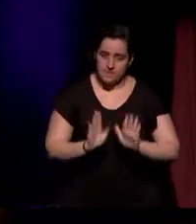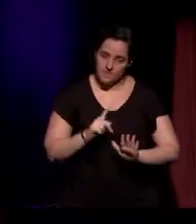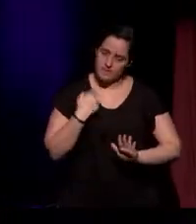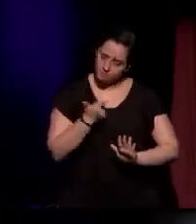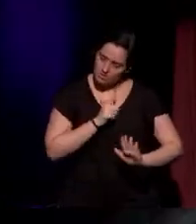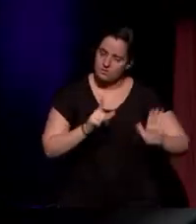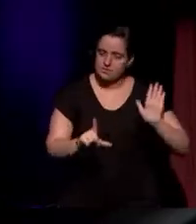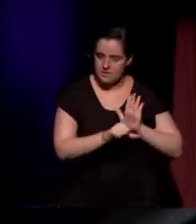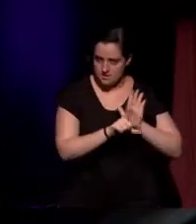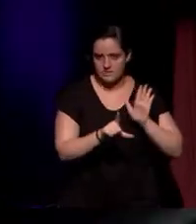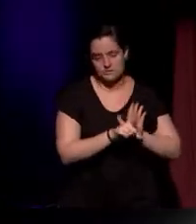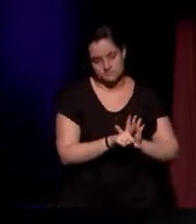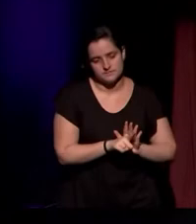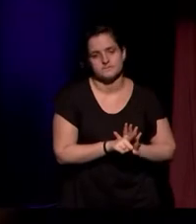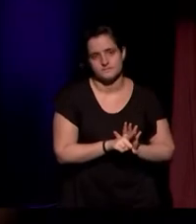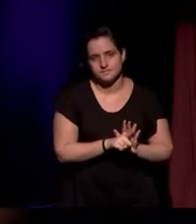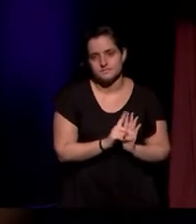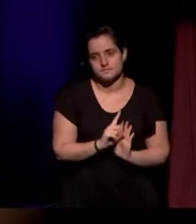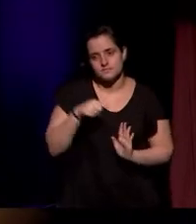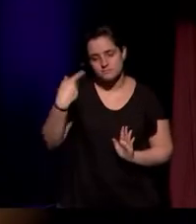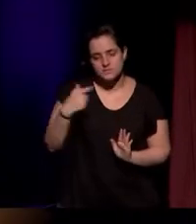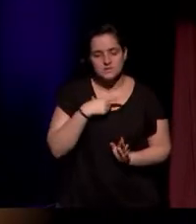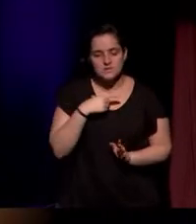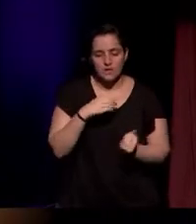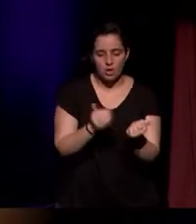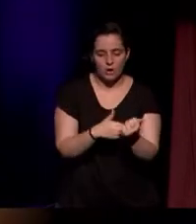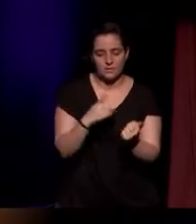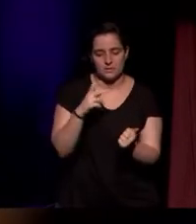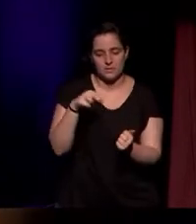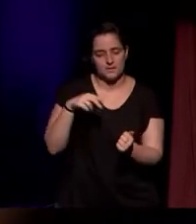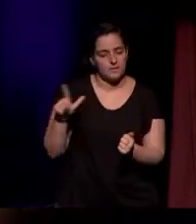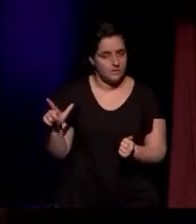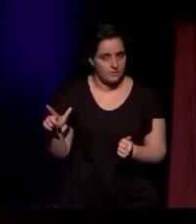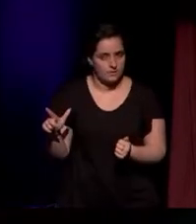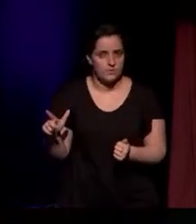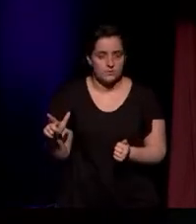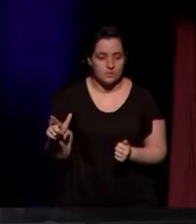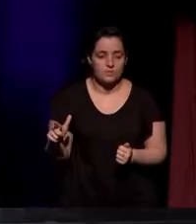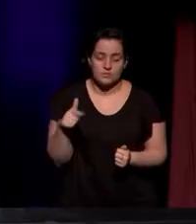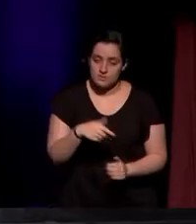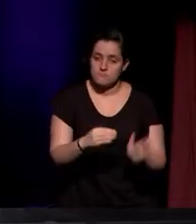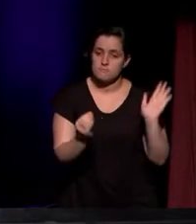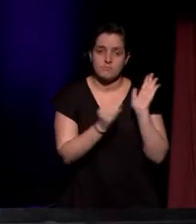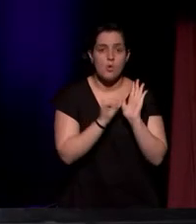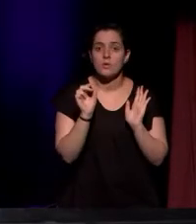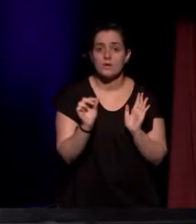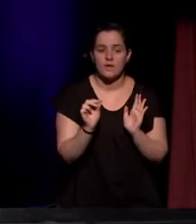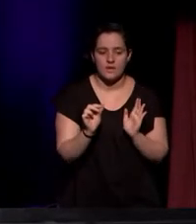then we’ve the Penal Code, in which abortion has been decriminalized.